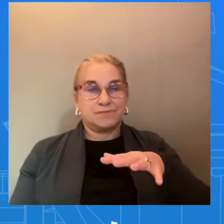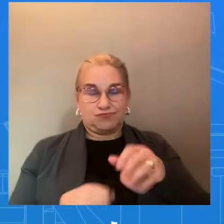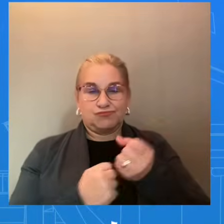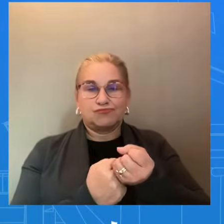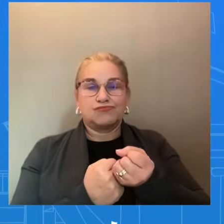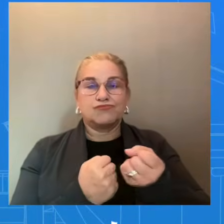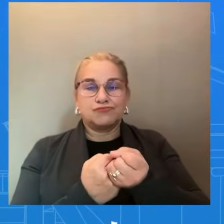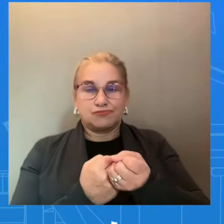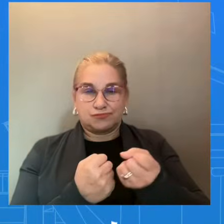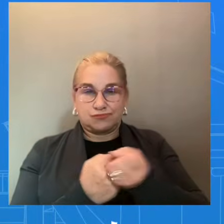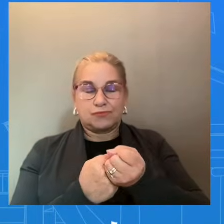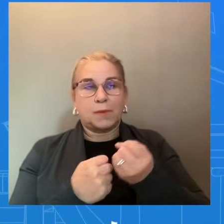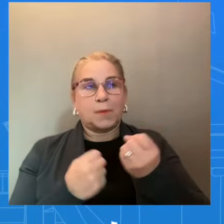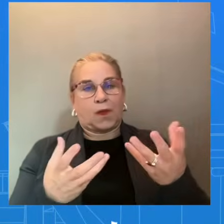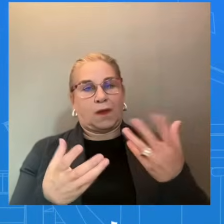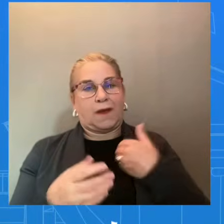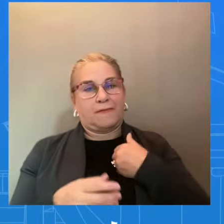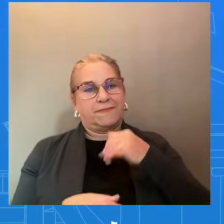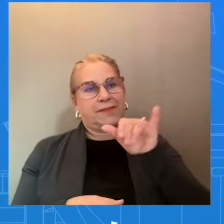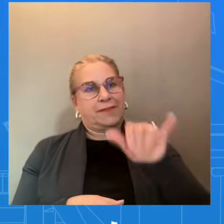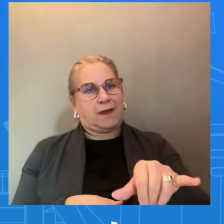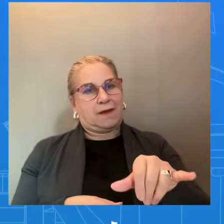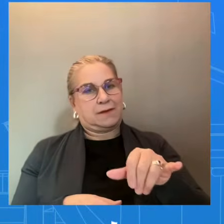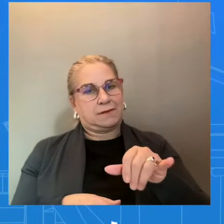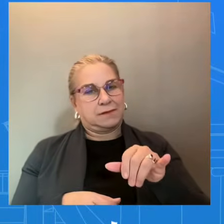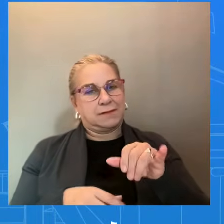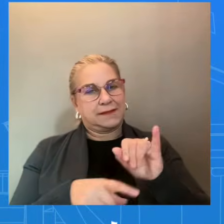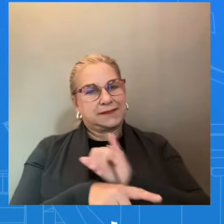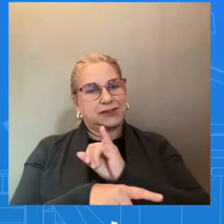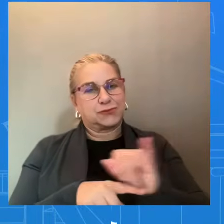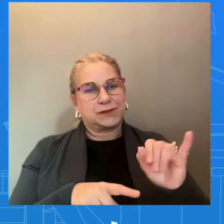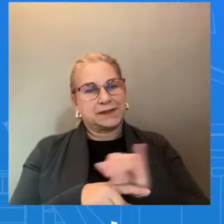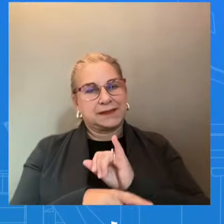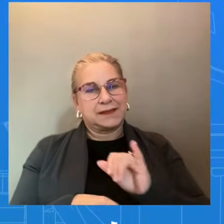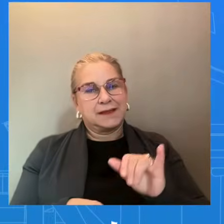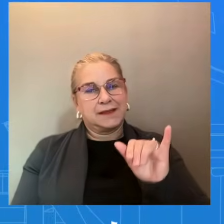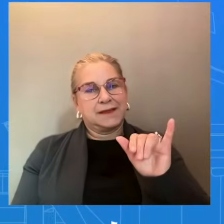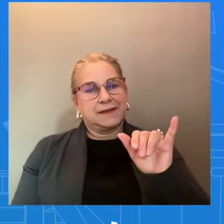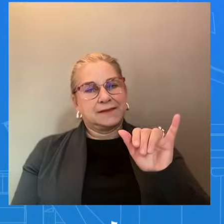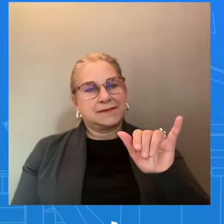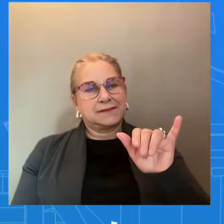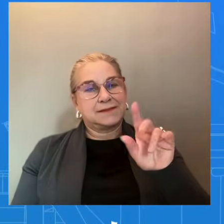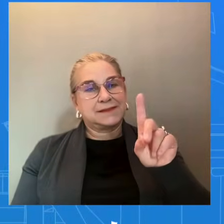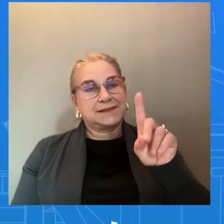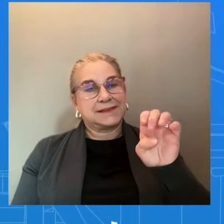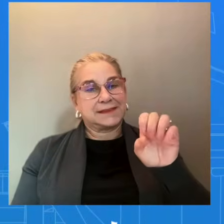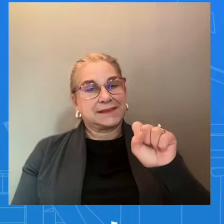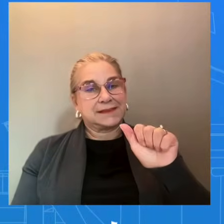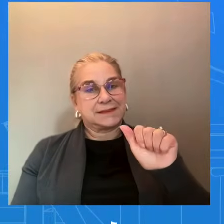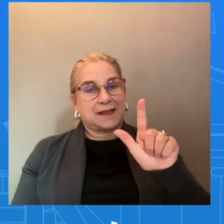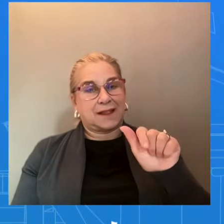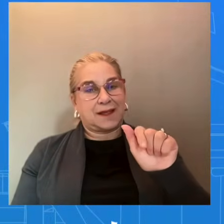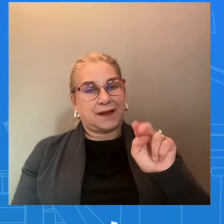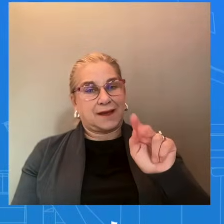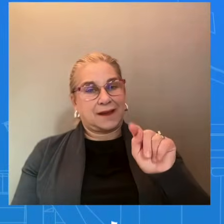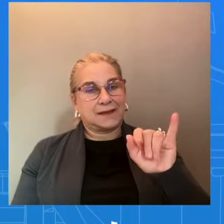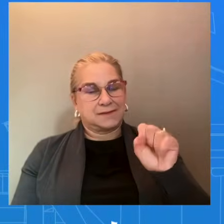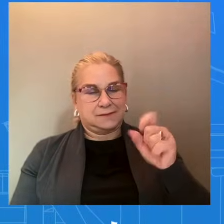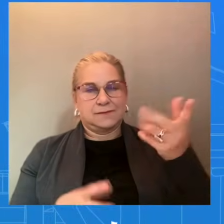And so, we want Stellantis to keep their commitment. Again, we were very proud to see that very good-faith negotiation